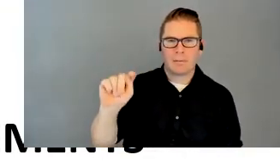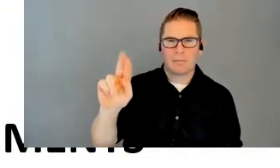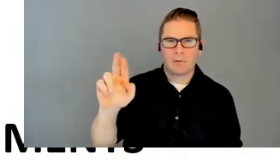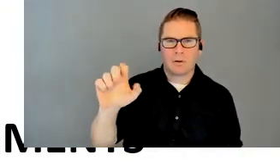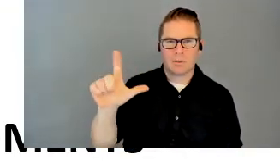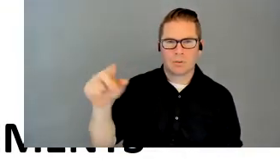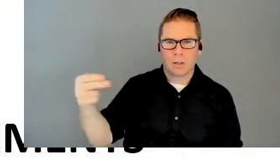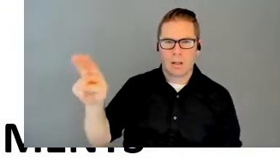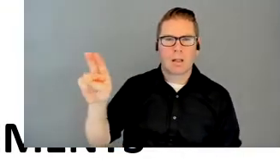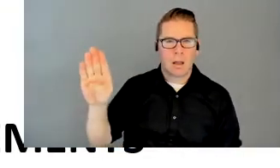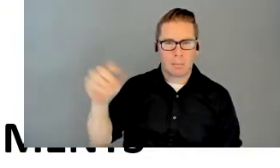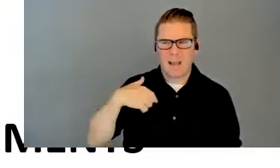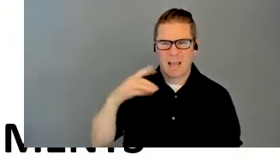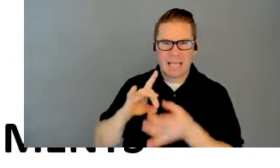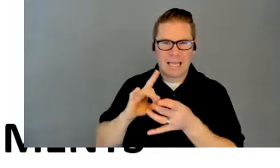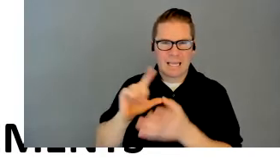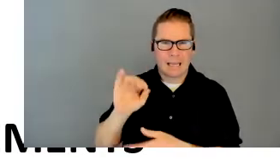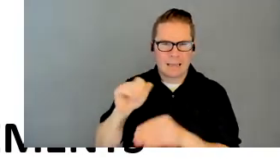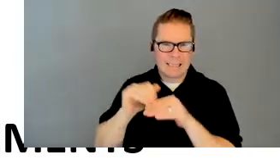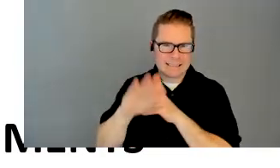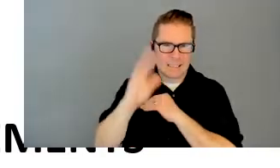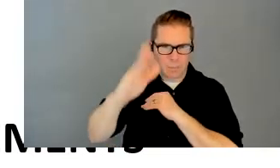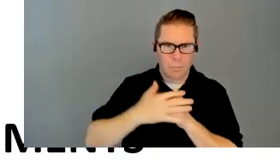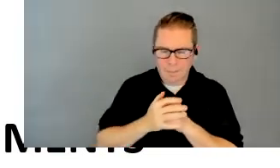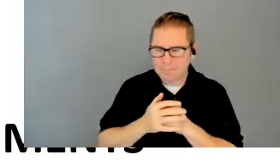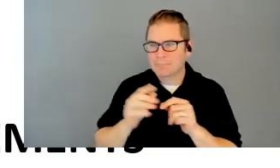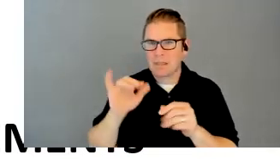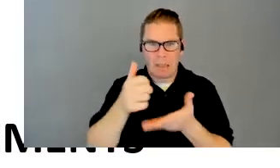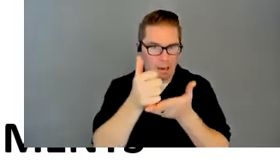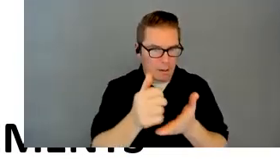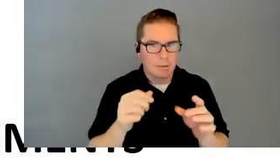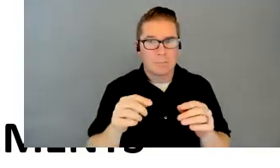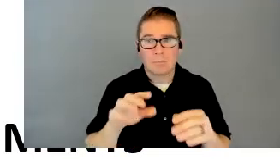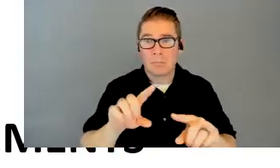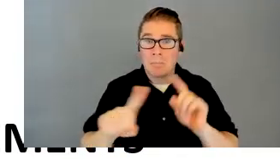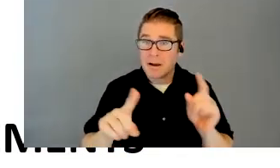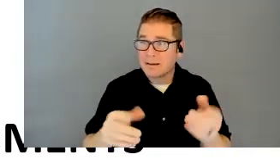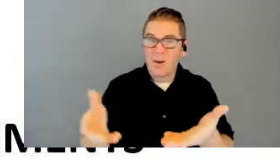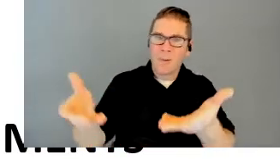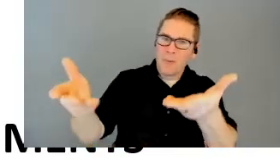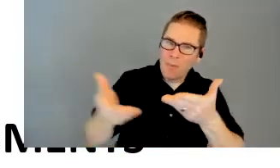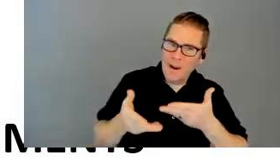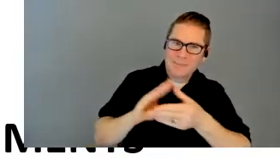but even on your canvas home page and in your syllabus, have a welcoming statement. Welcome the class. I'm glad you're here.